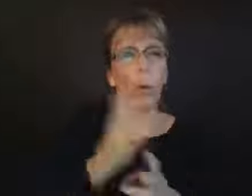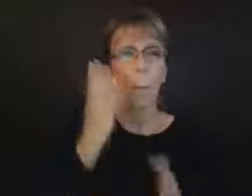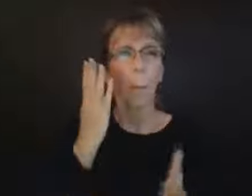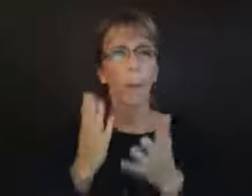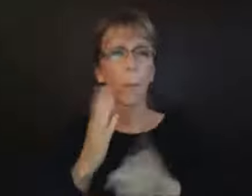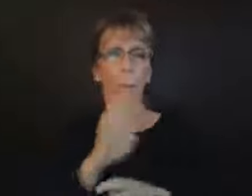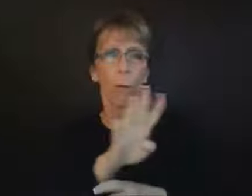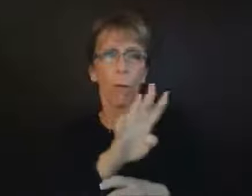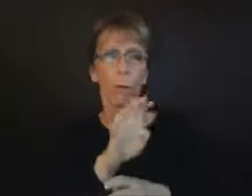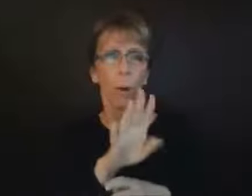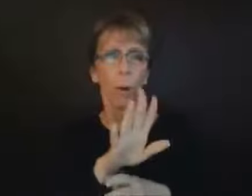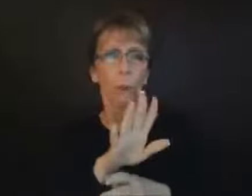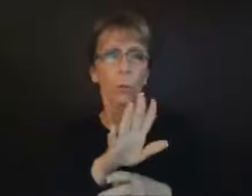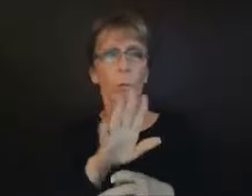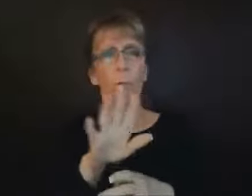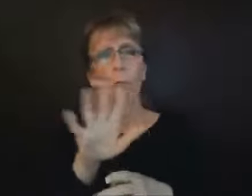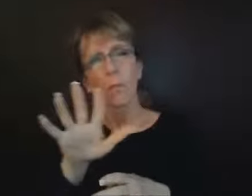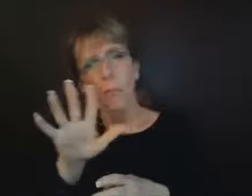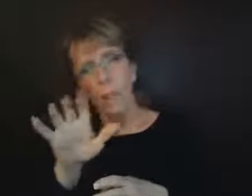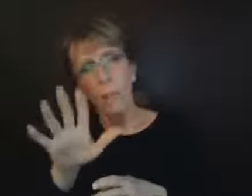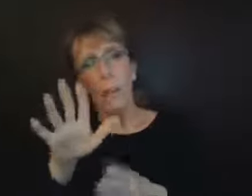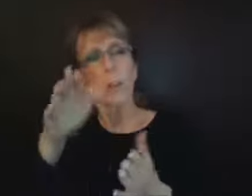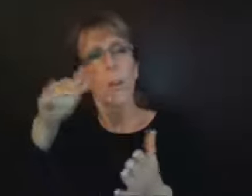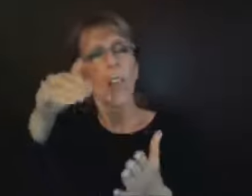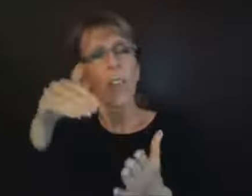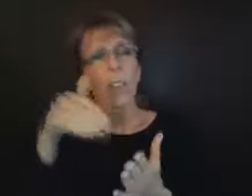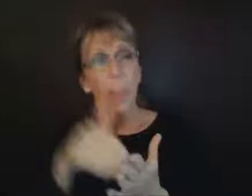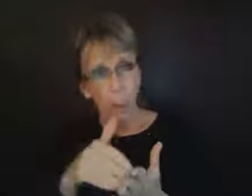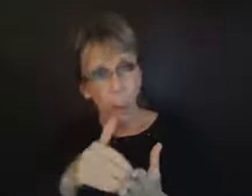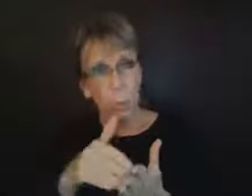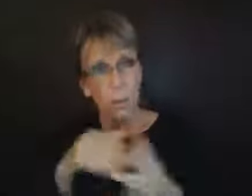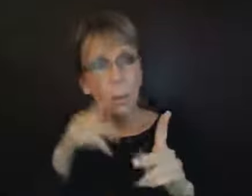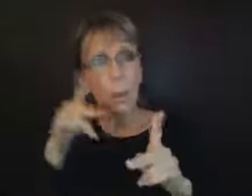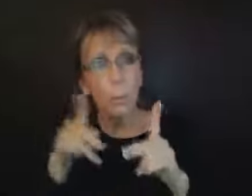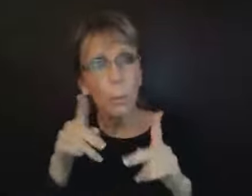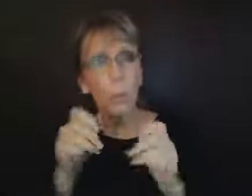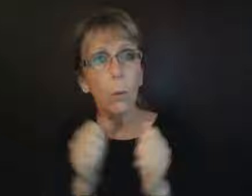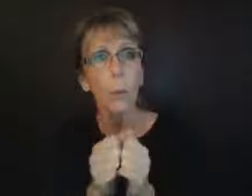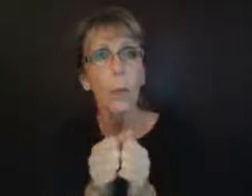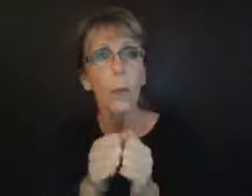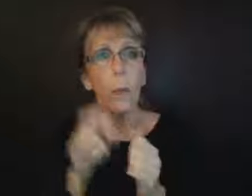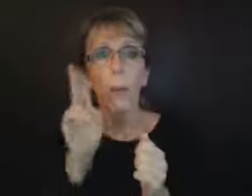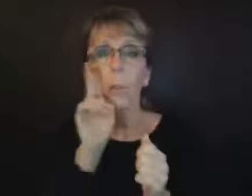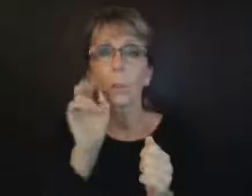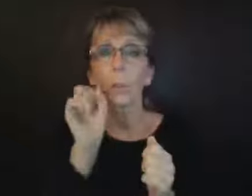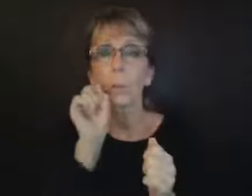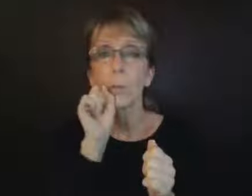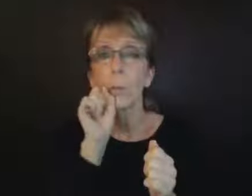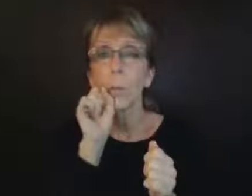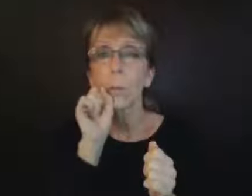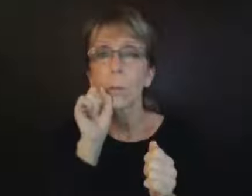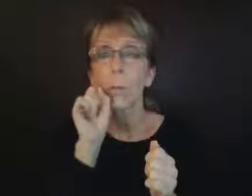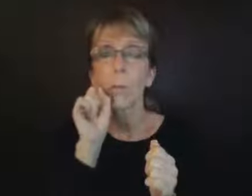there are between 400- 500,000 people with Usher syndrome.